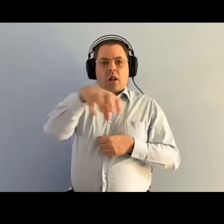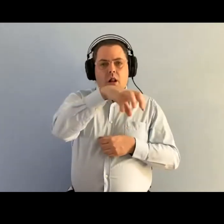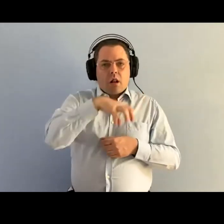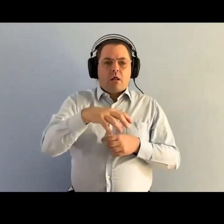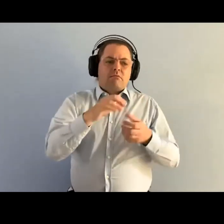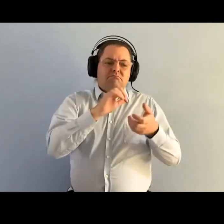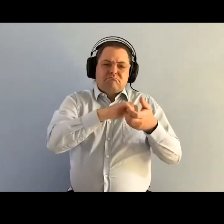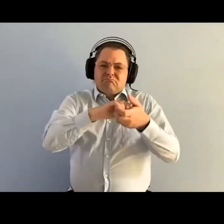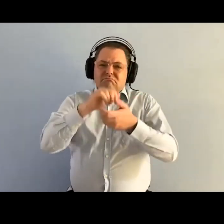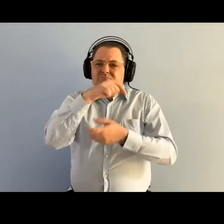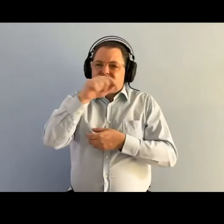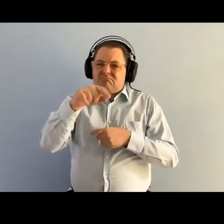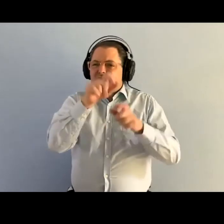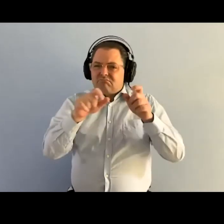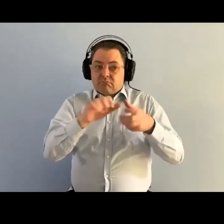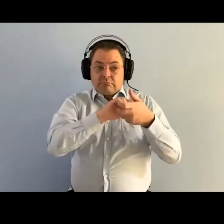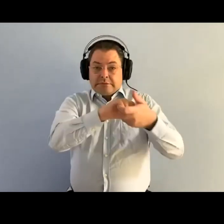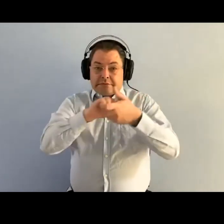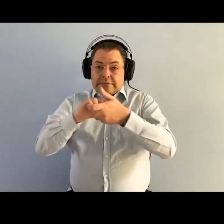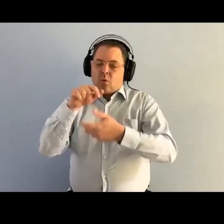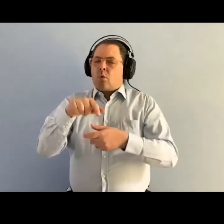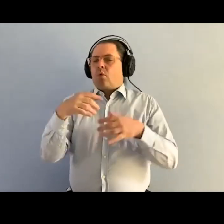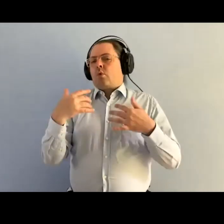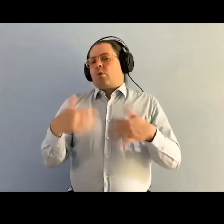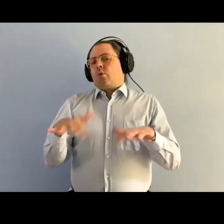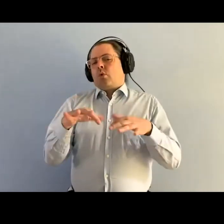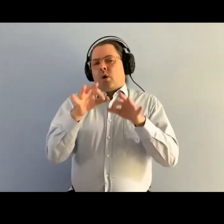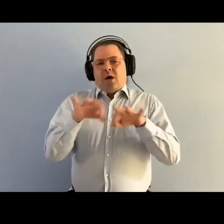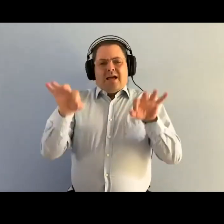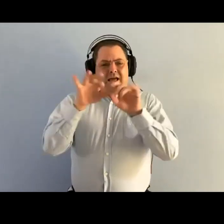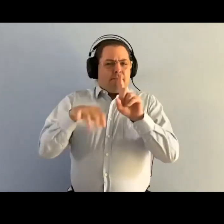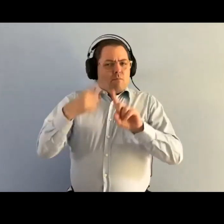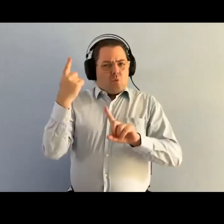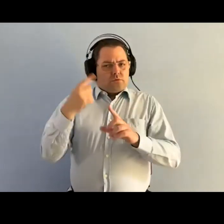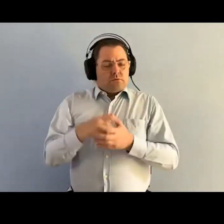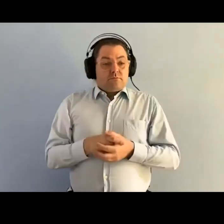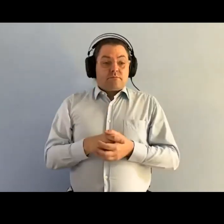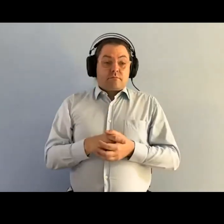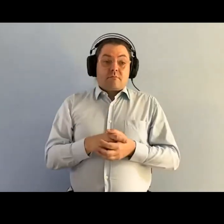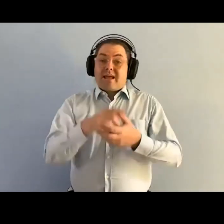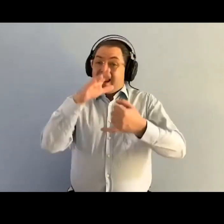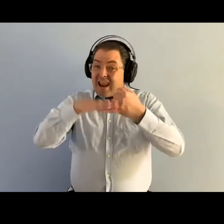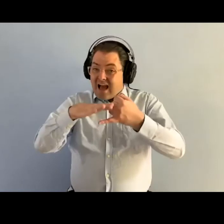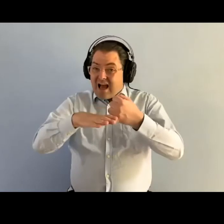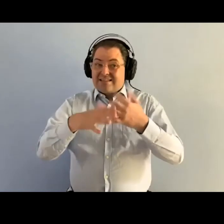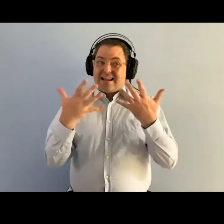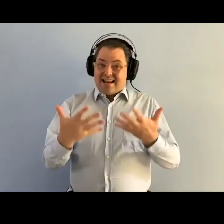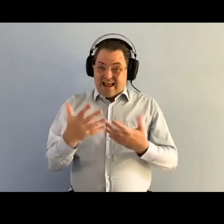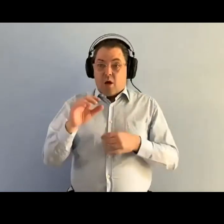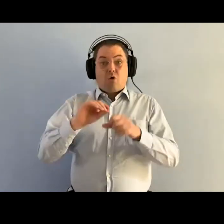for which stakeholders working in DRR local agencies , partner organizations cooperation and collaboration is